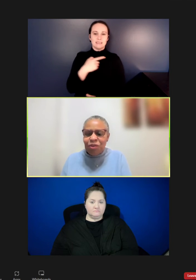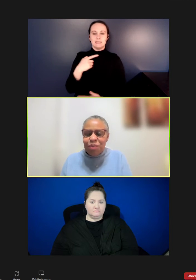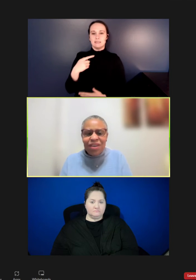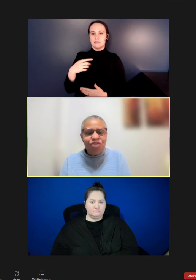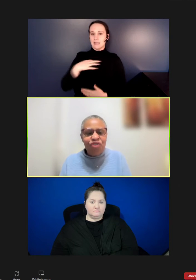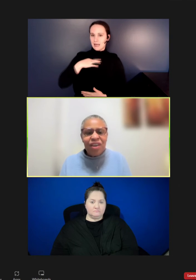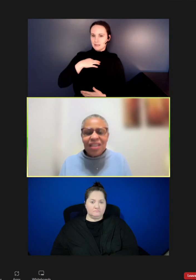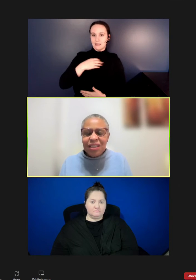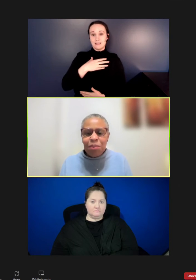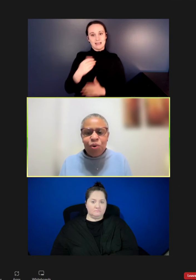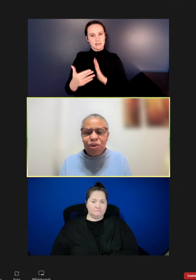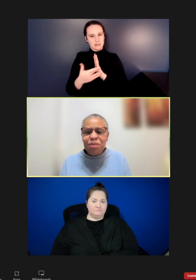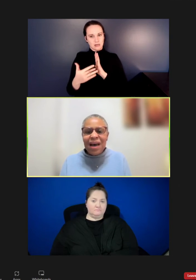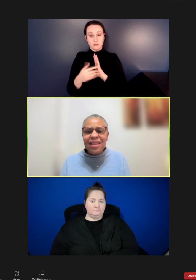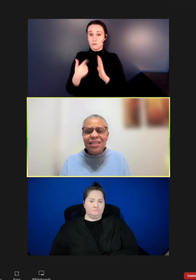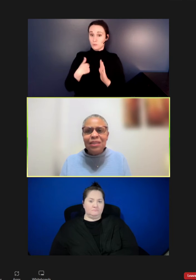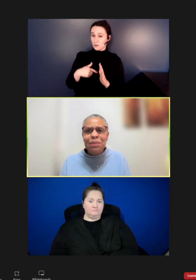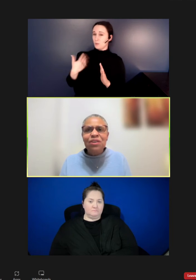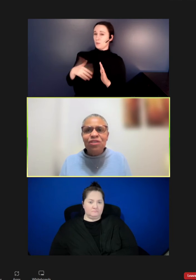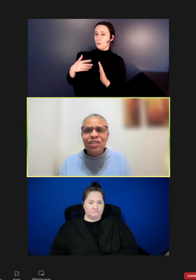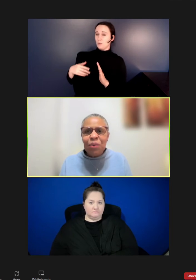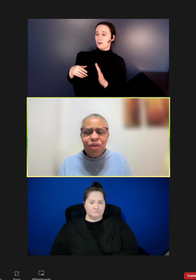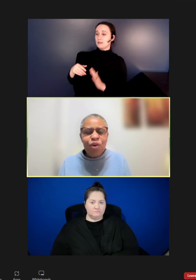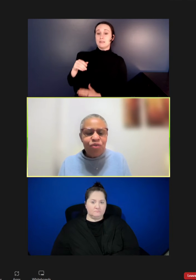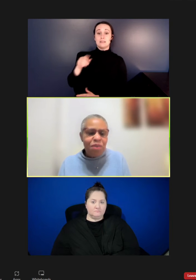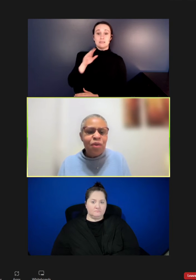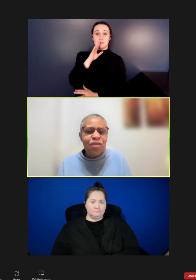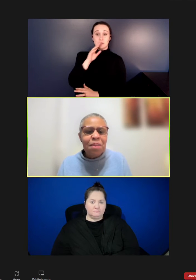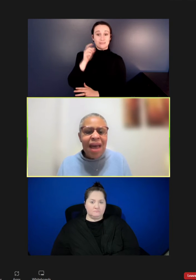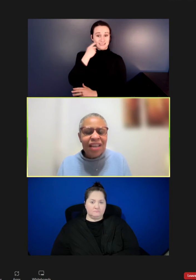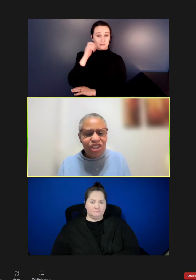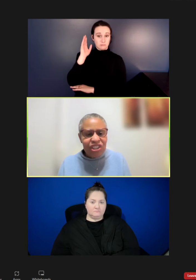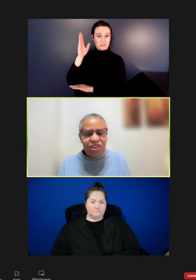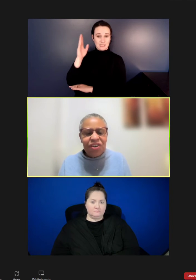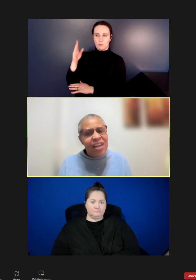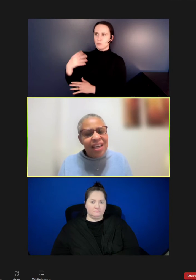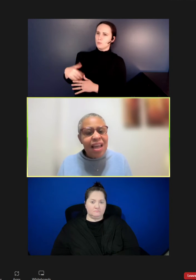We've been greatly supported by the speakers that we've heard from over the past year and